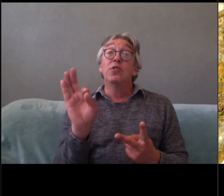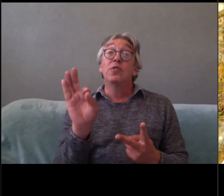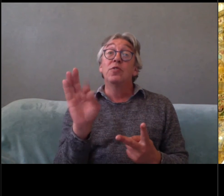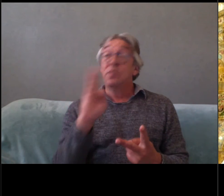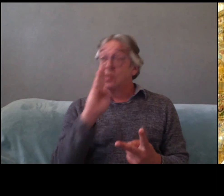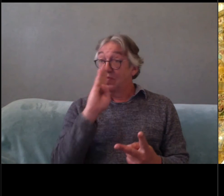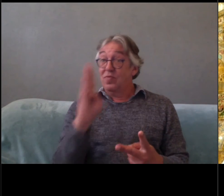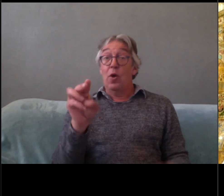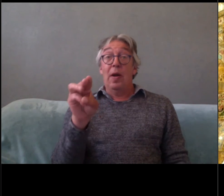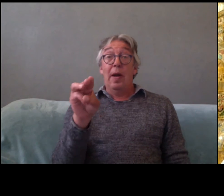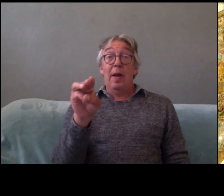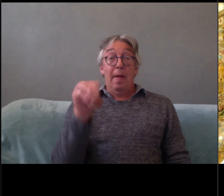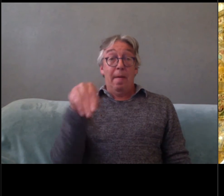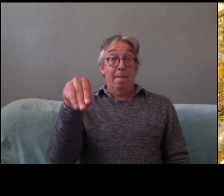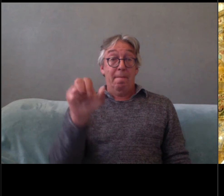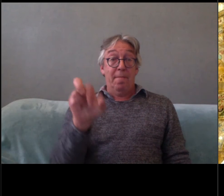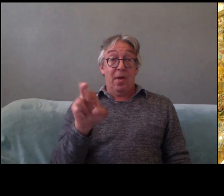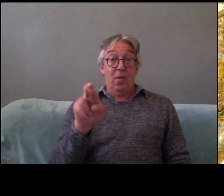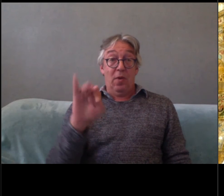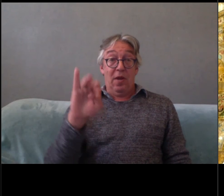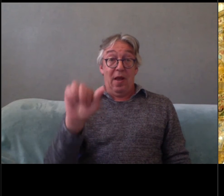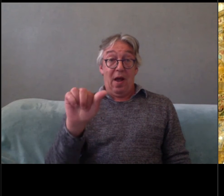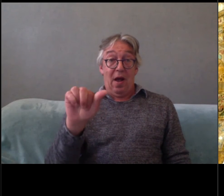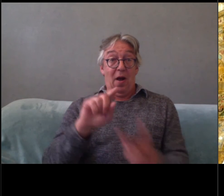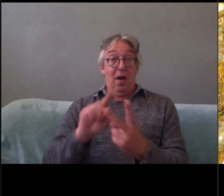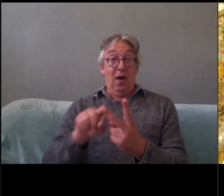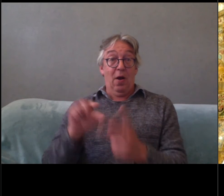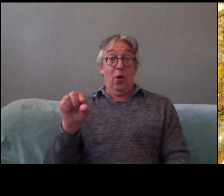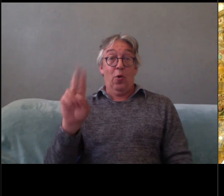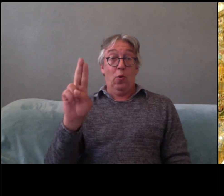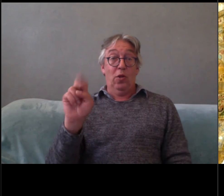What could be your requests, your priority, at European level